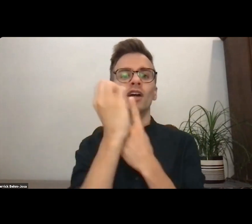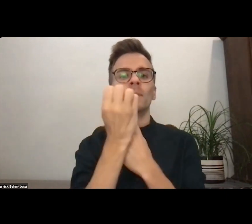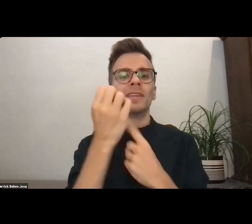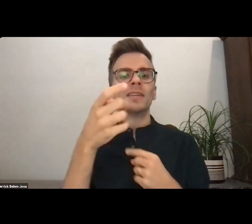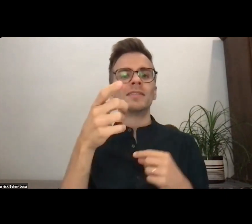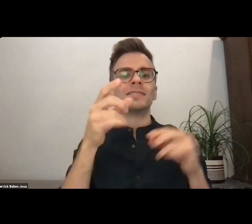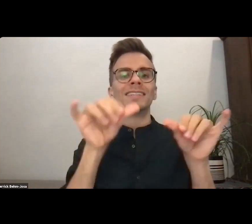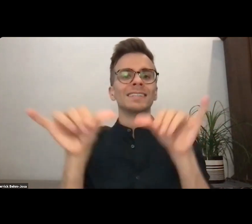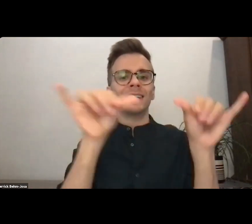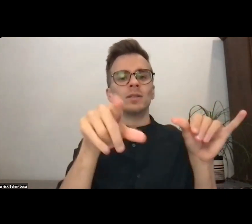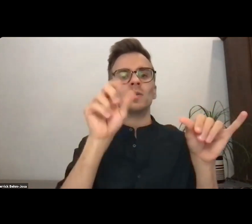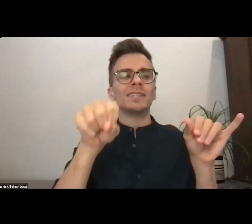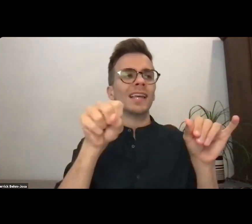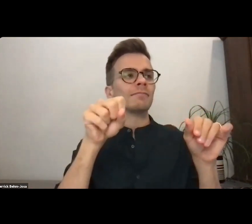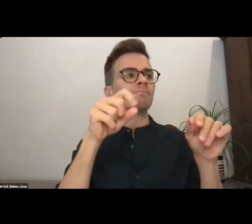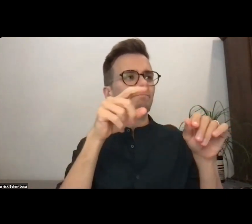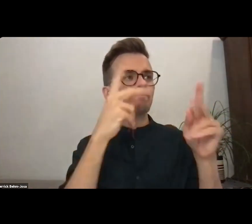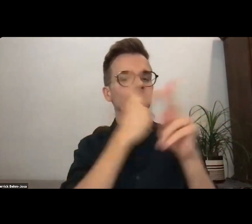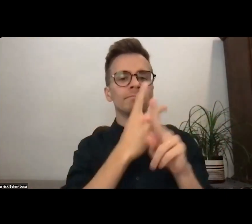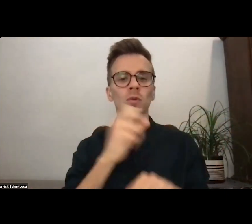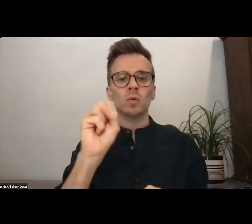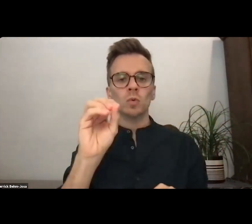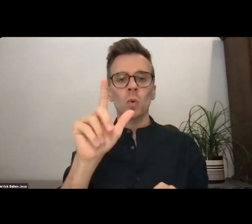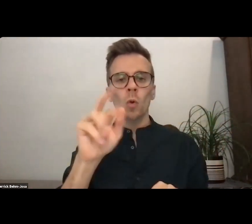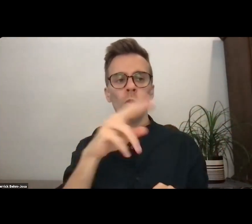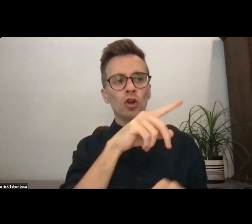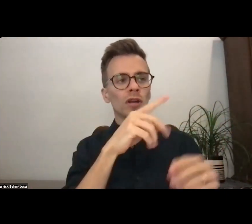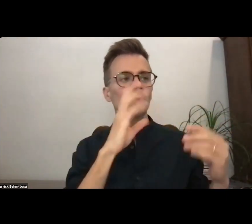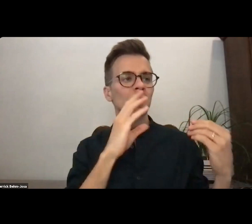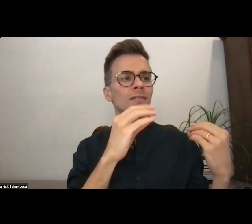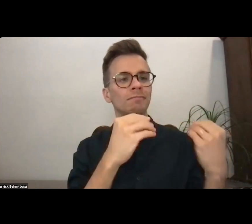It's not like a standard measurement, like the environment or something where you can